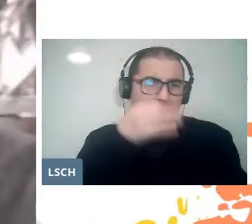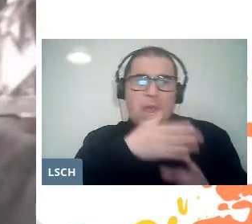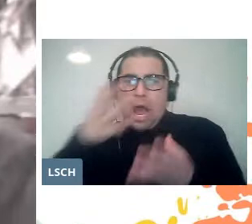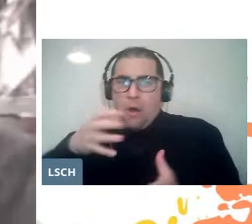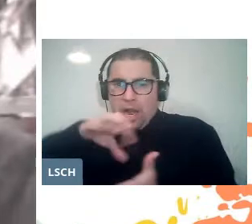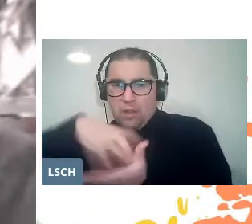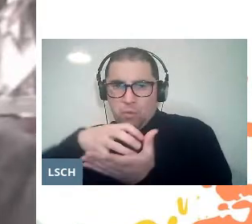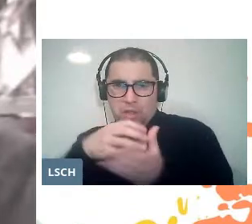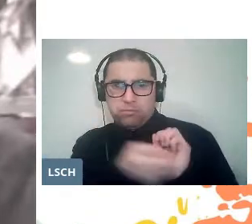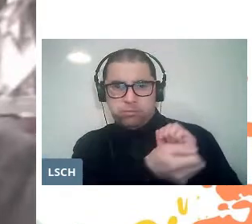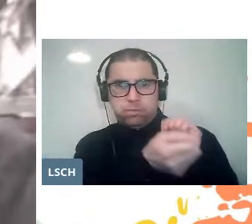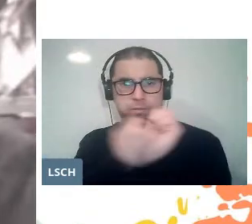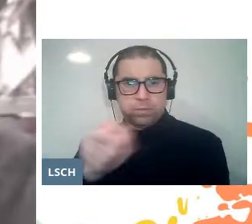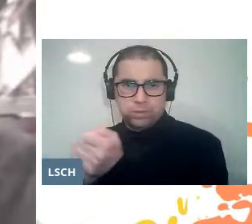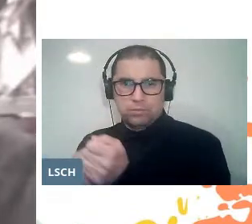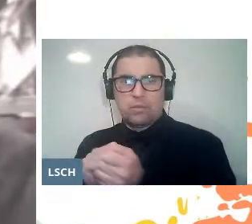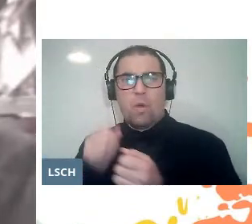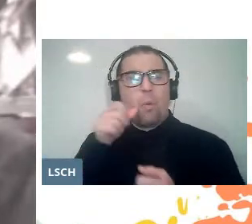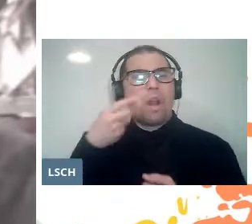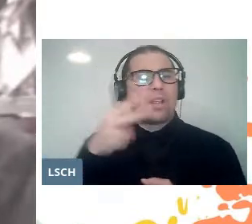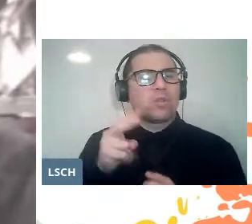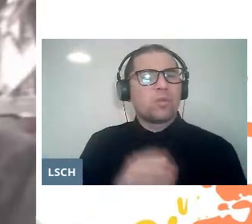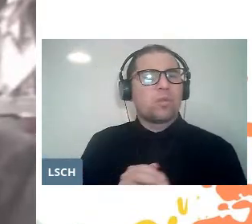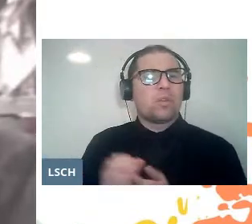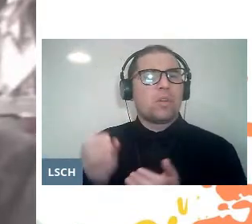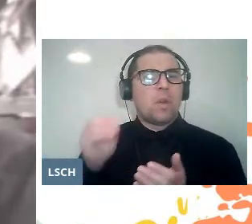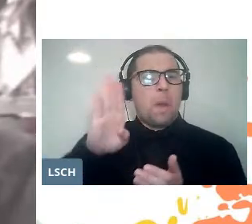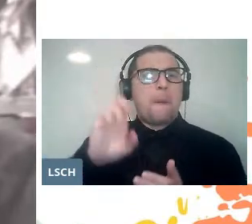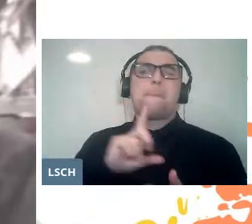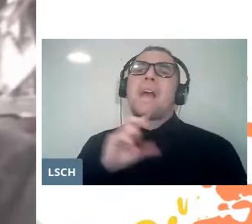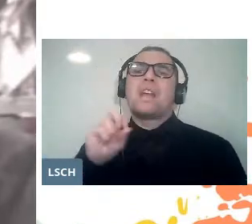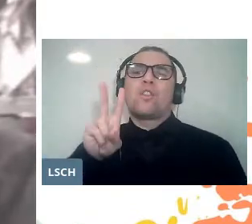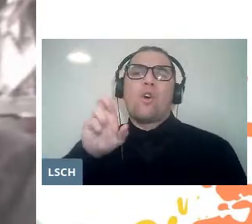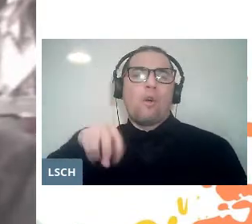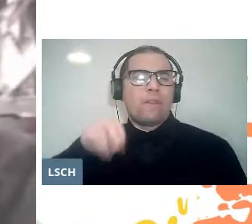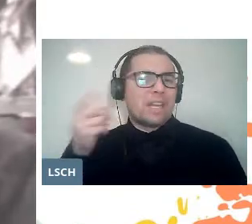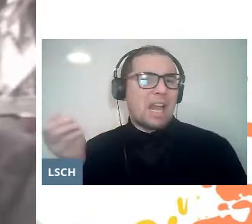What contributions did Beethoven make to the development of the symphony?